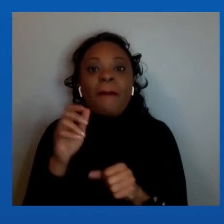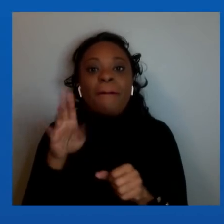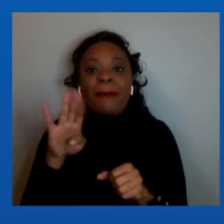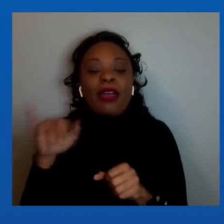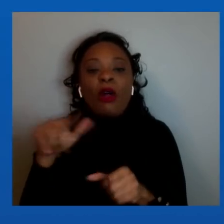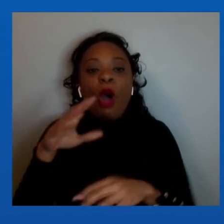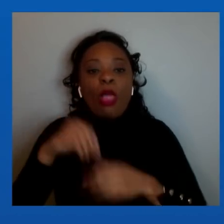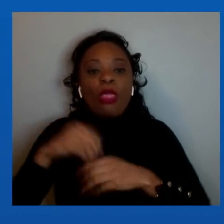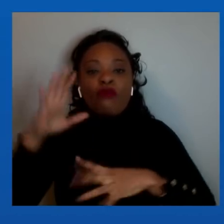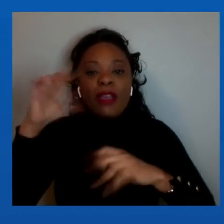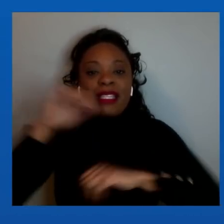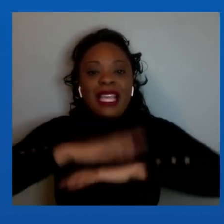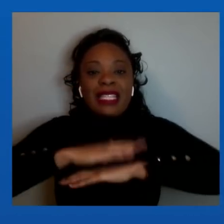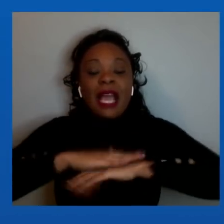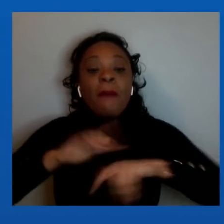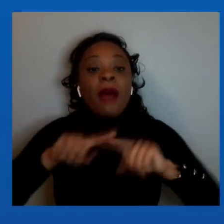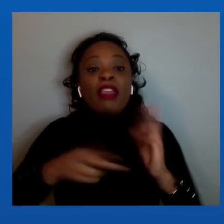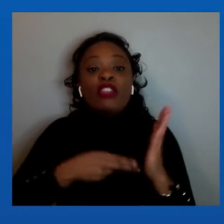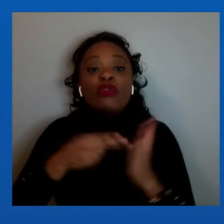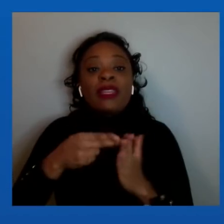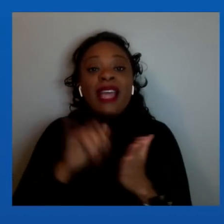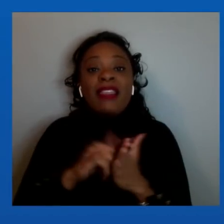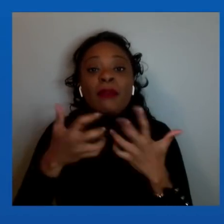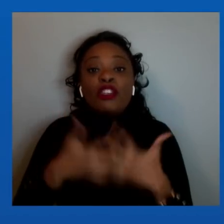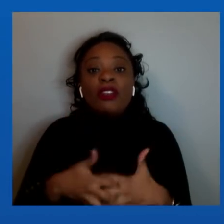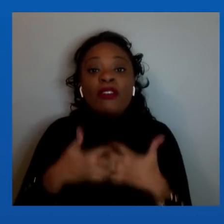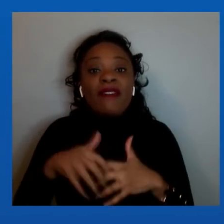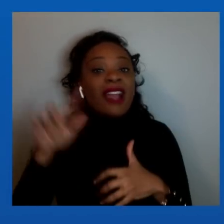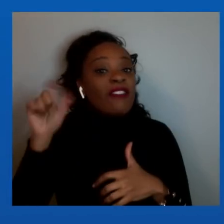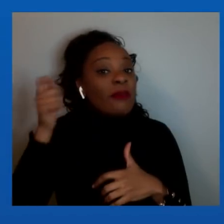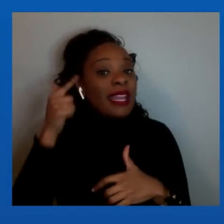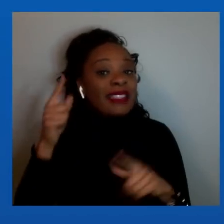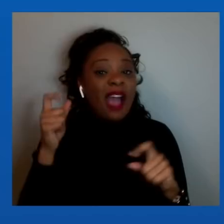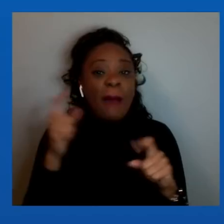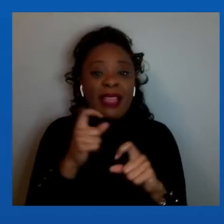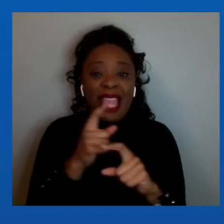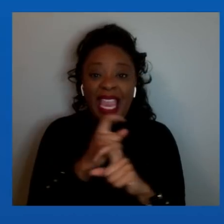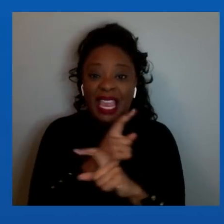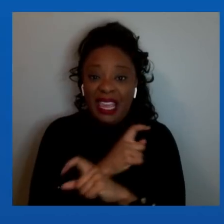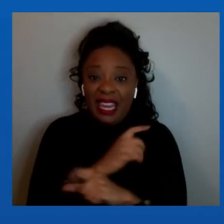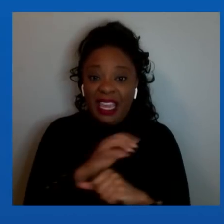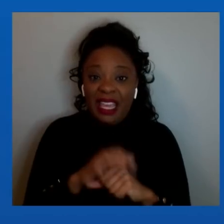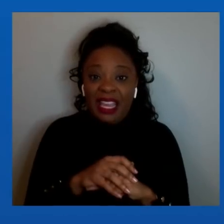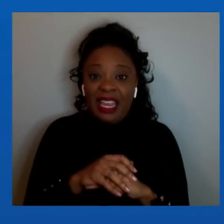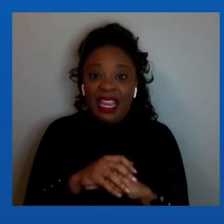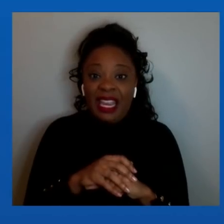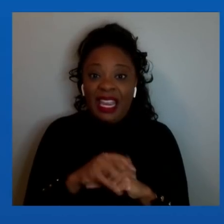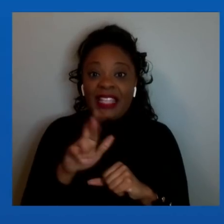is that the machinery of government is complicated. It's rusty in some places,